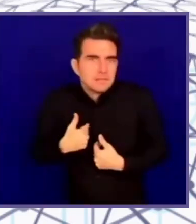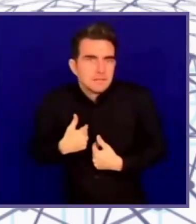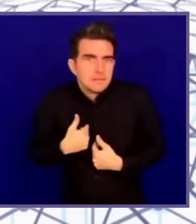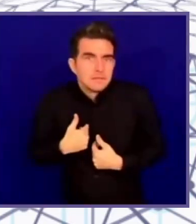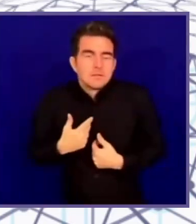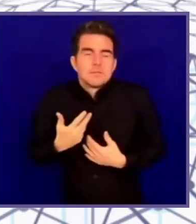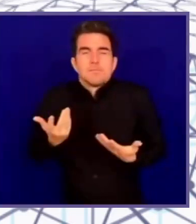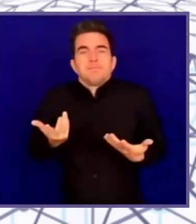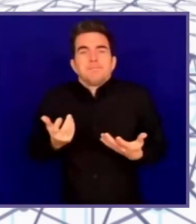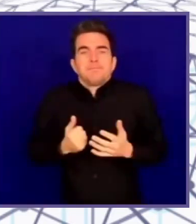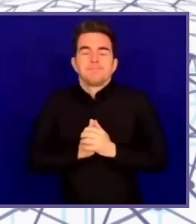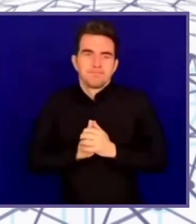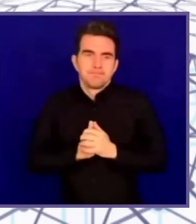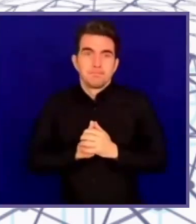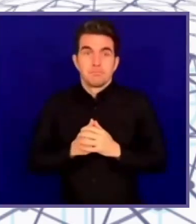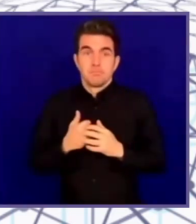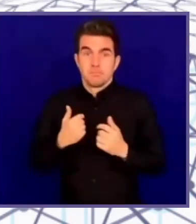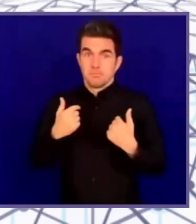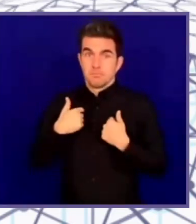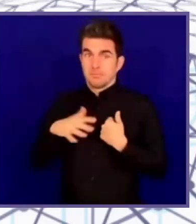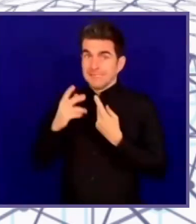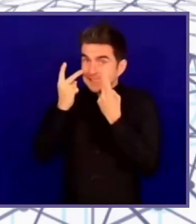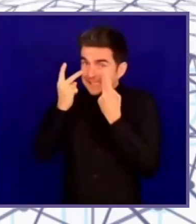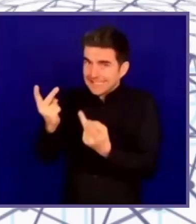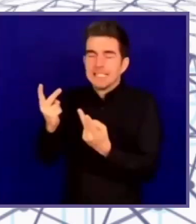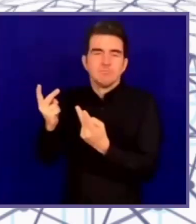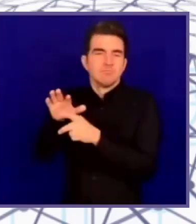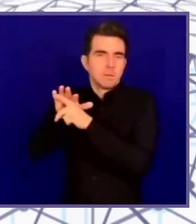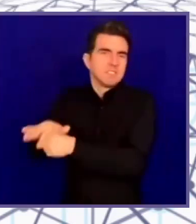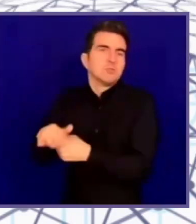help. So I've been working now with I think, eight or nine universities and there are some